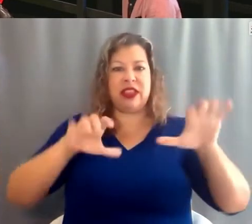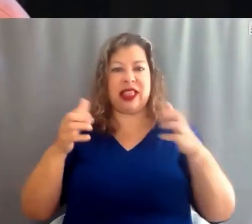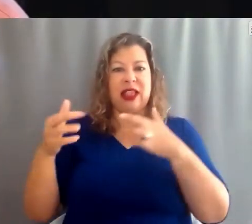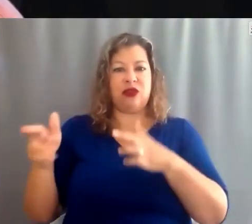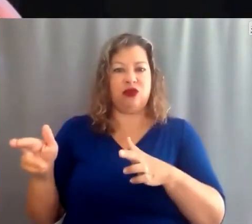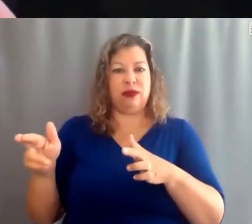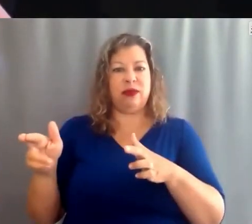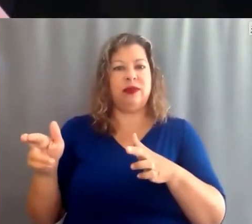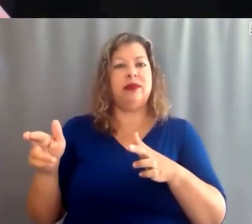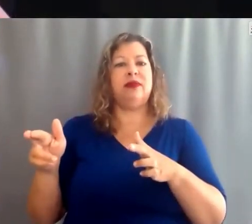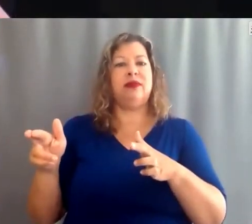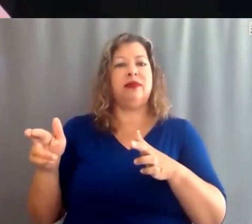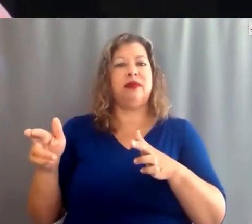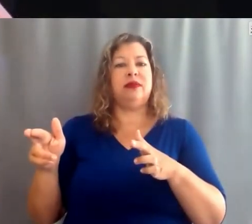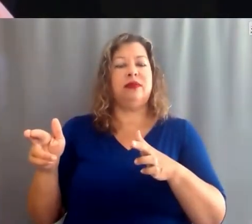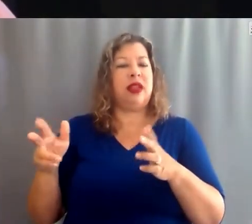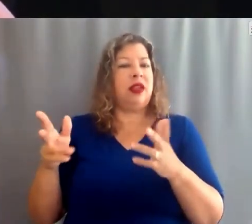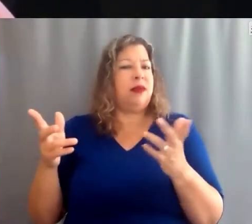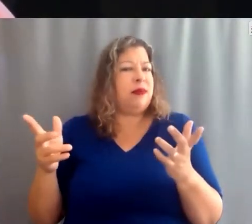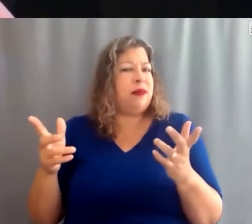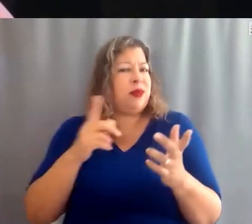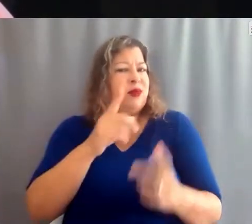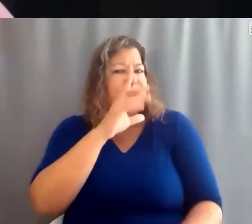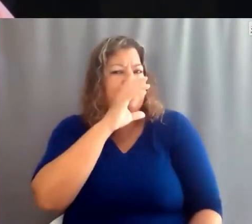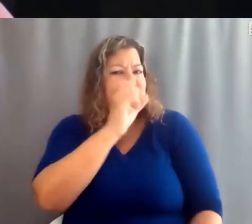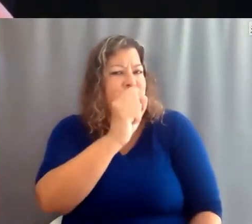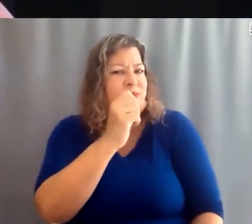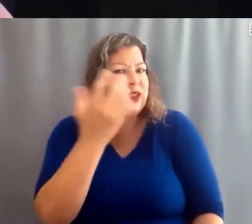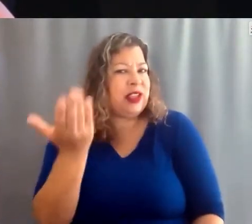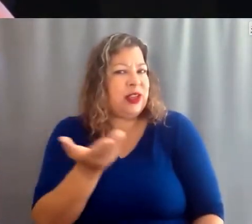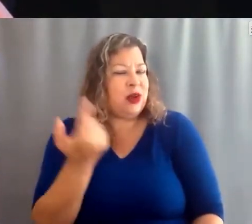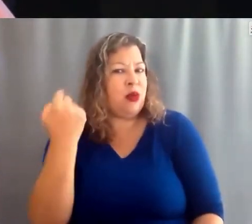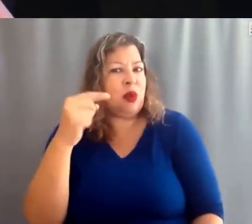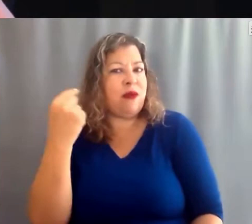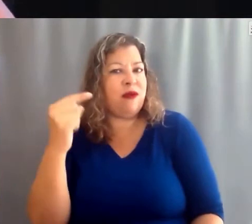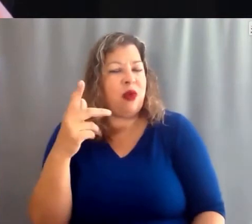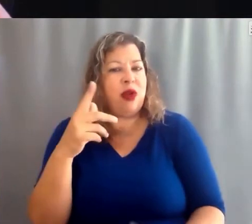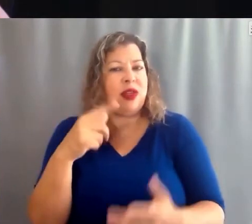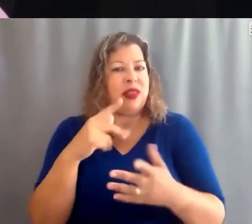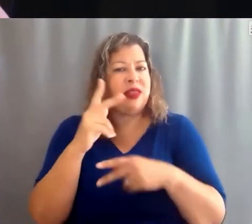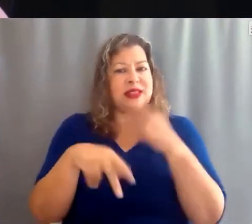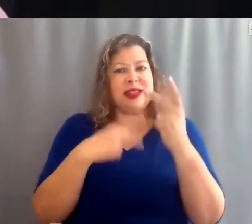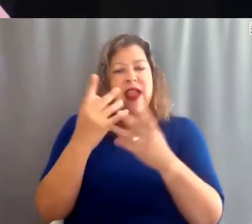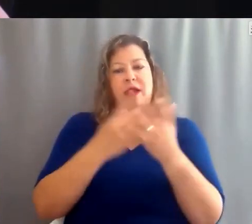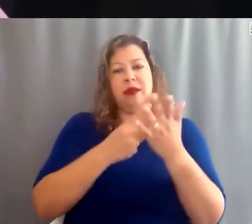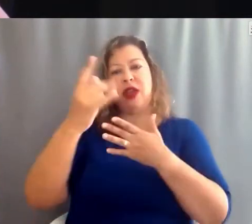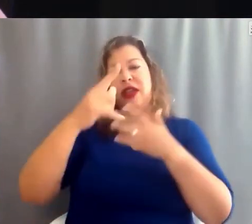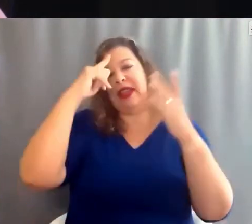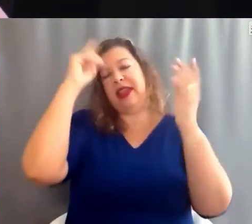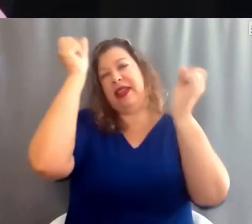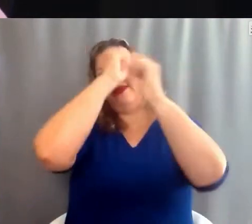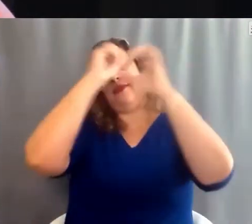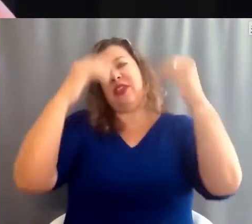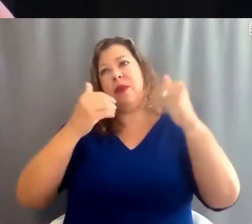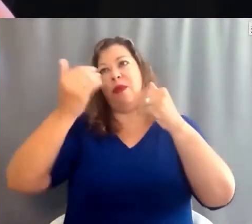I want to hear from you generally -- what drew you to be a part of our project on envisioning a postpandemic classroom? What made you say. Okay.